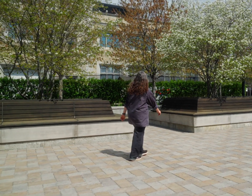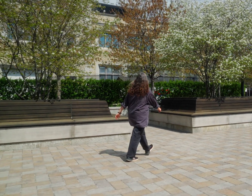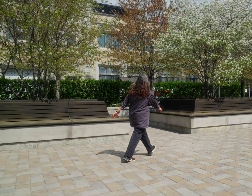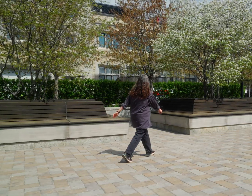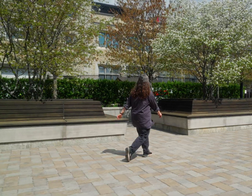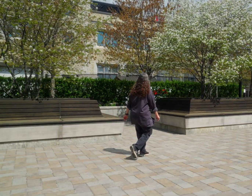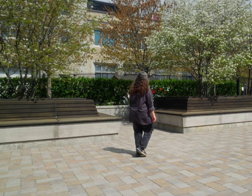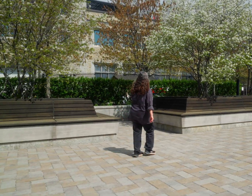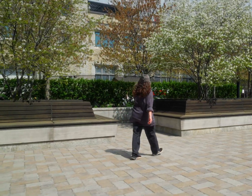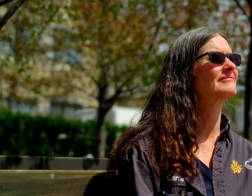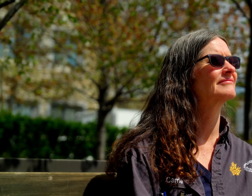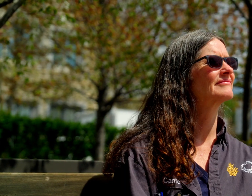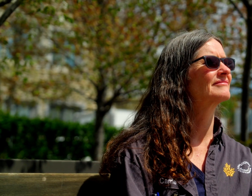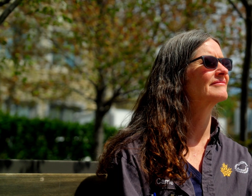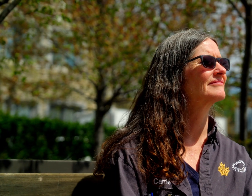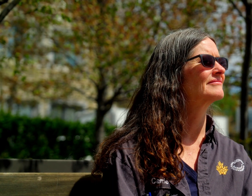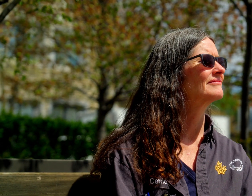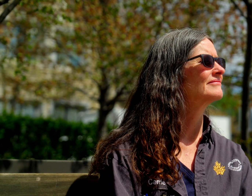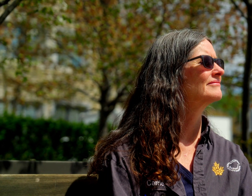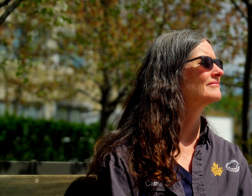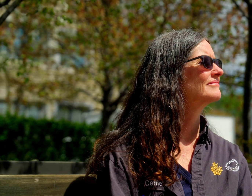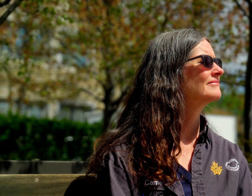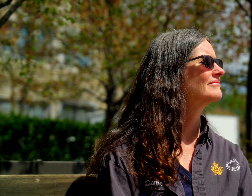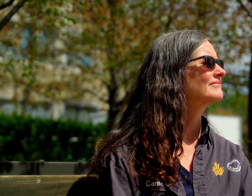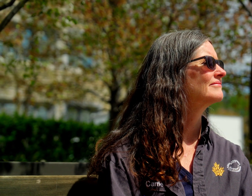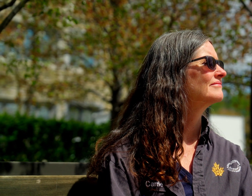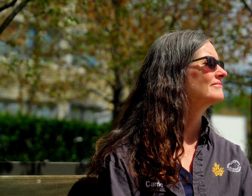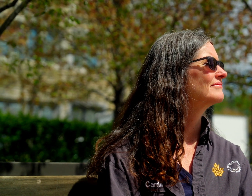colleague would write notes. But he was a little slower getting the information down.